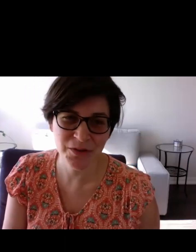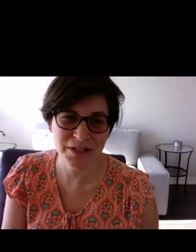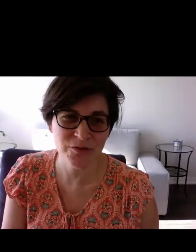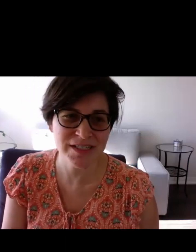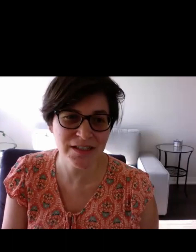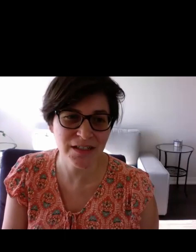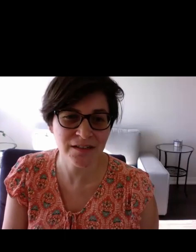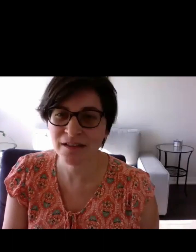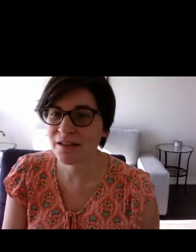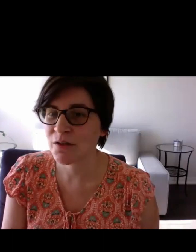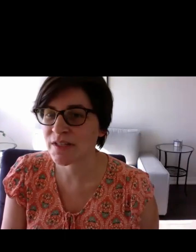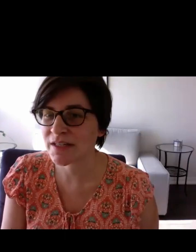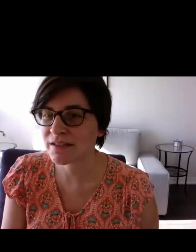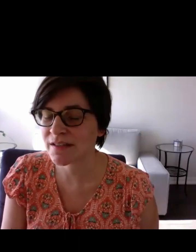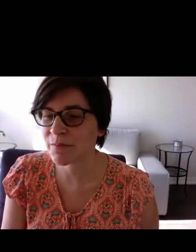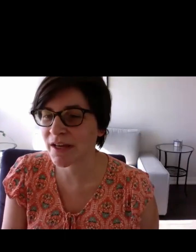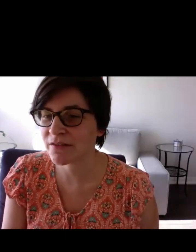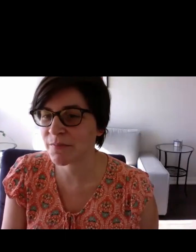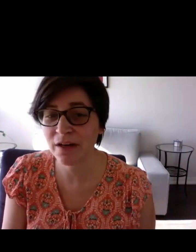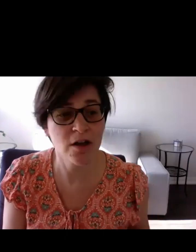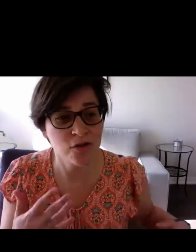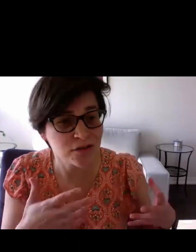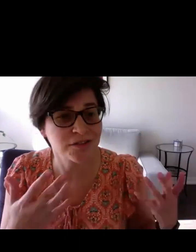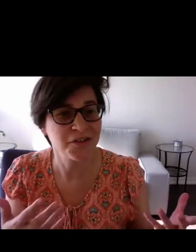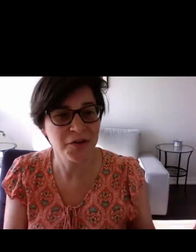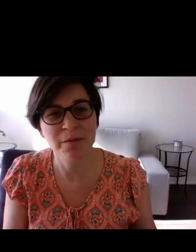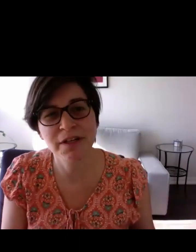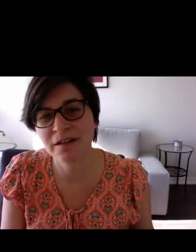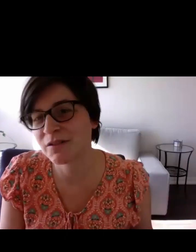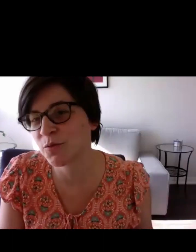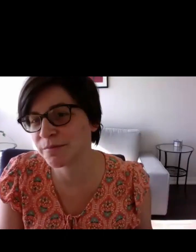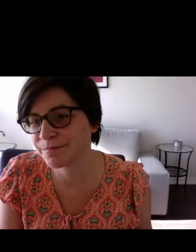if you are interested in using it for some kind of pedagogical or public tool.